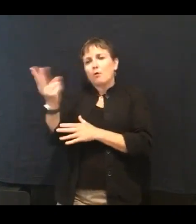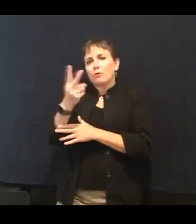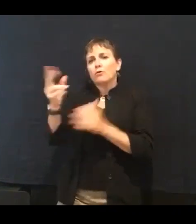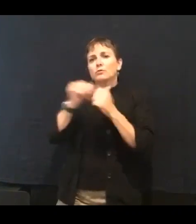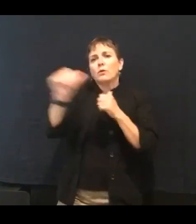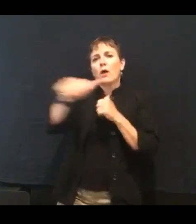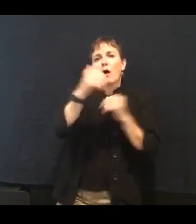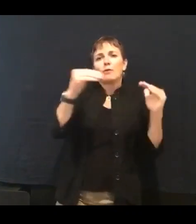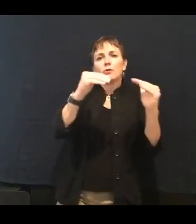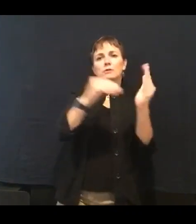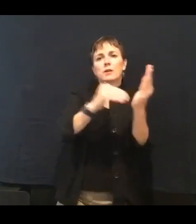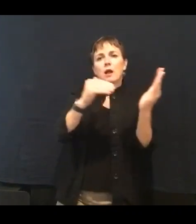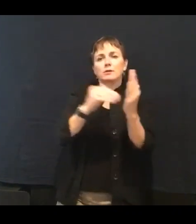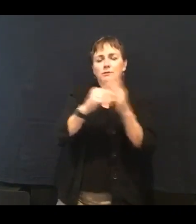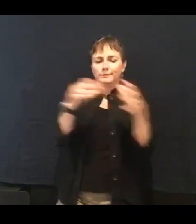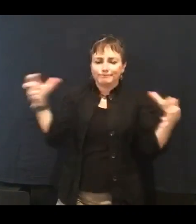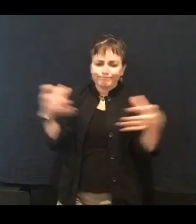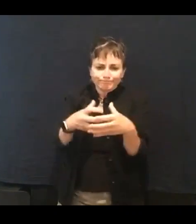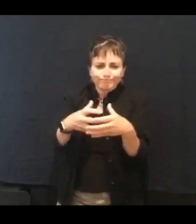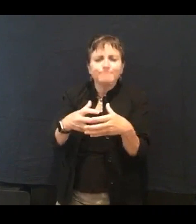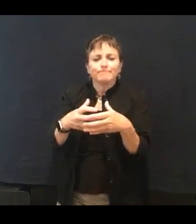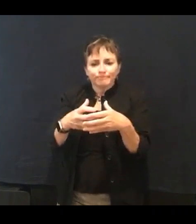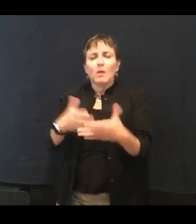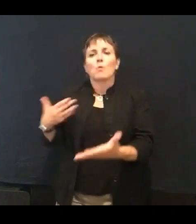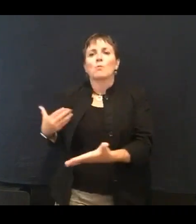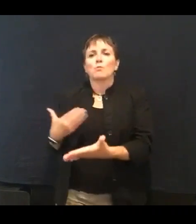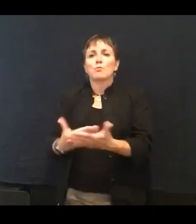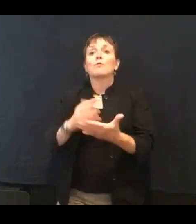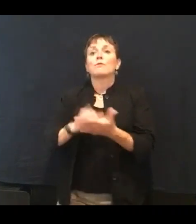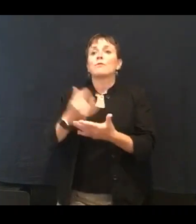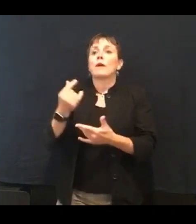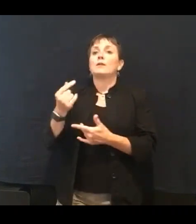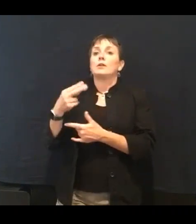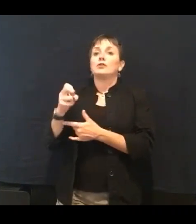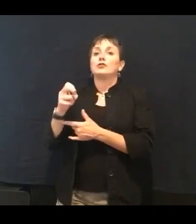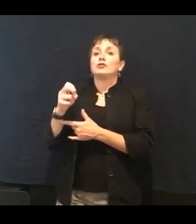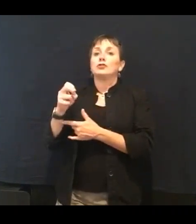they were able to demonstrate that gene therapy, using a single injection of the viral vector